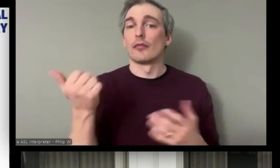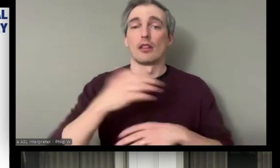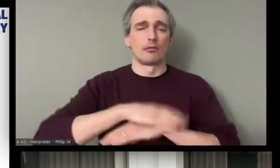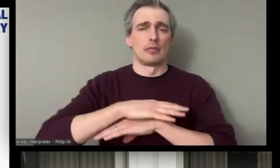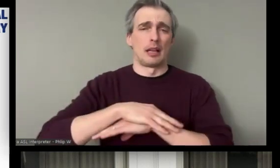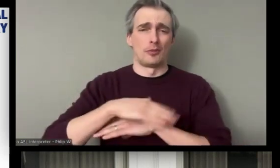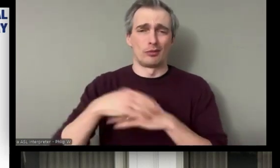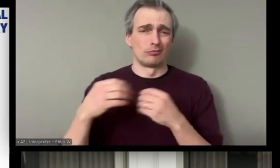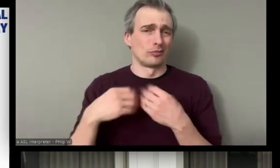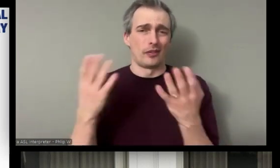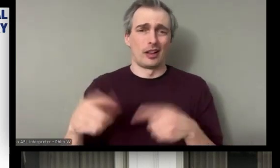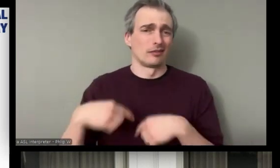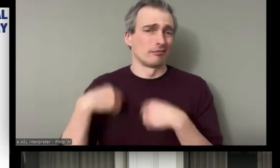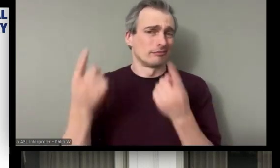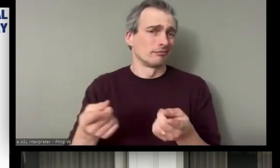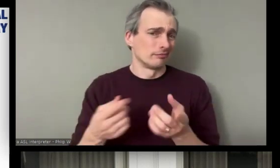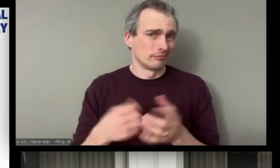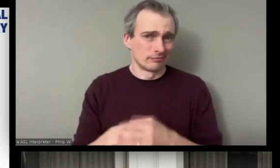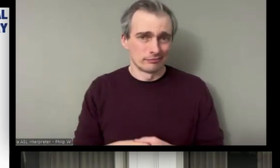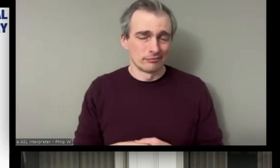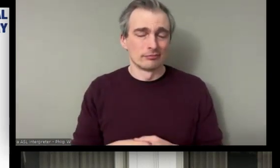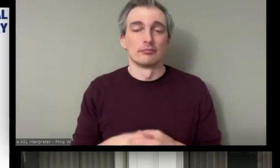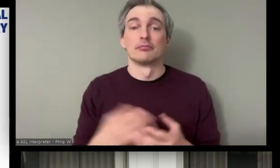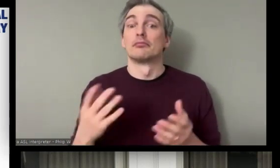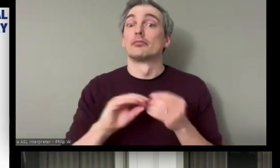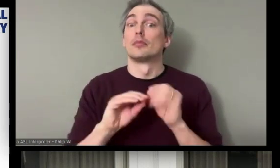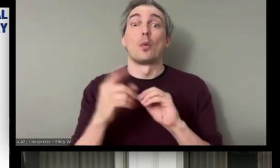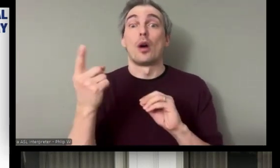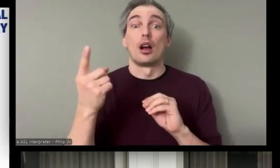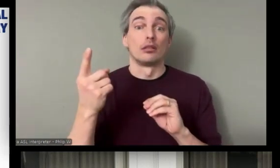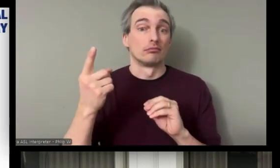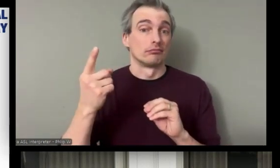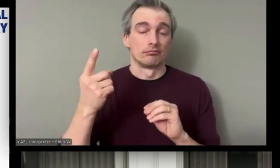Probably number one is the idea of a wheelchair seated avatar.